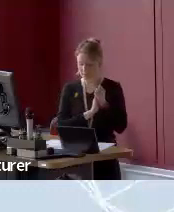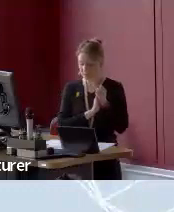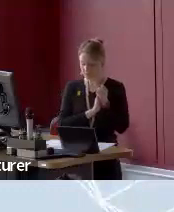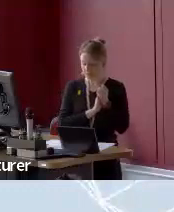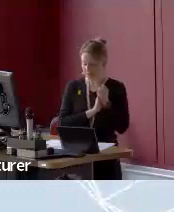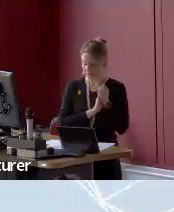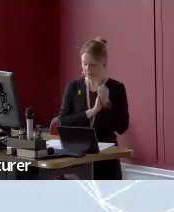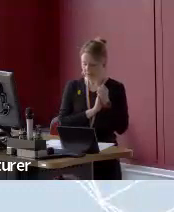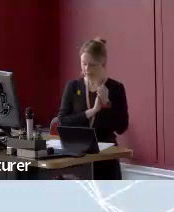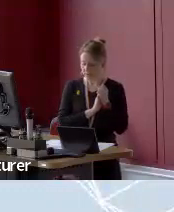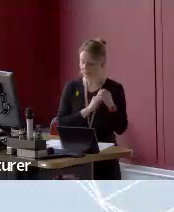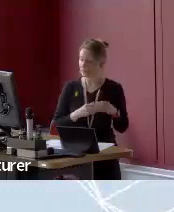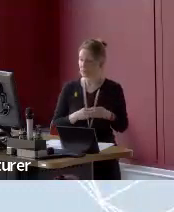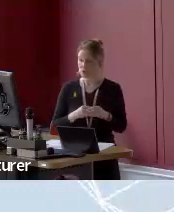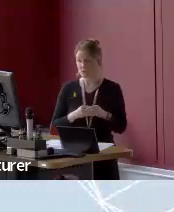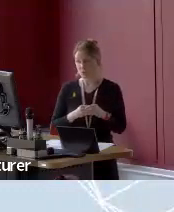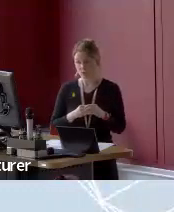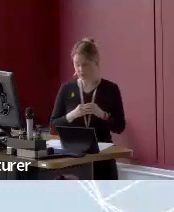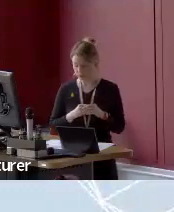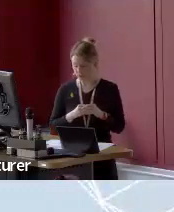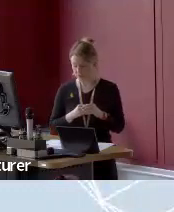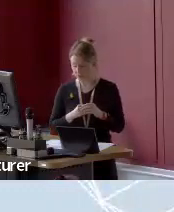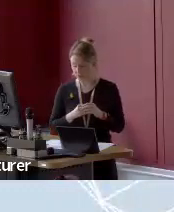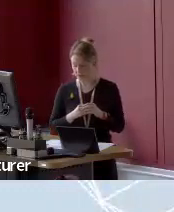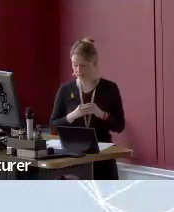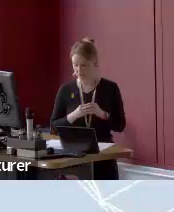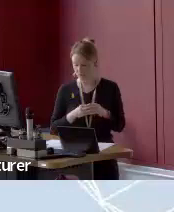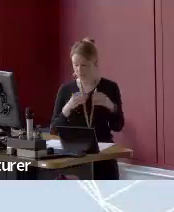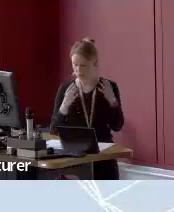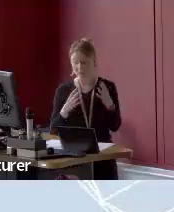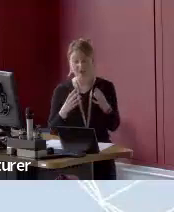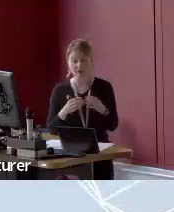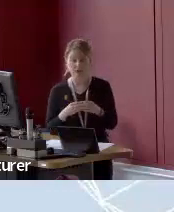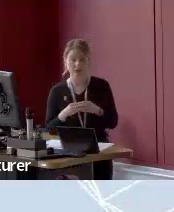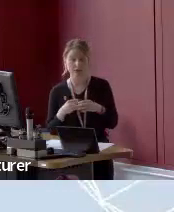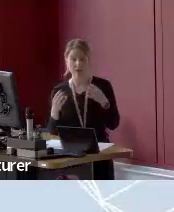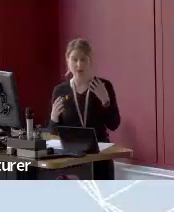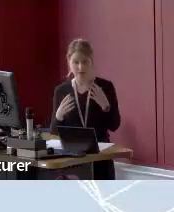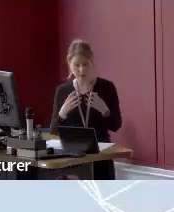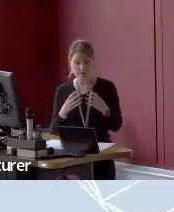time here that project was called research voices and involved a group of adults with learning